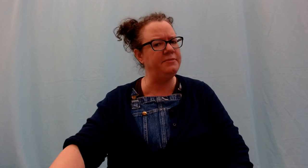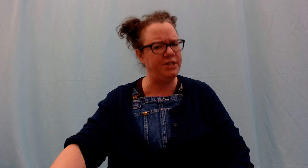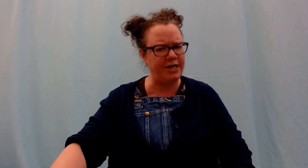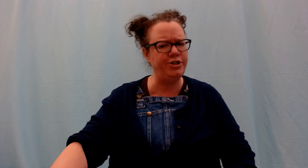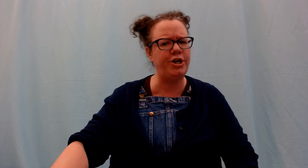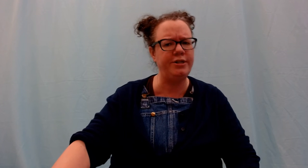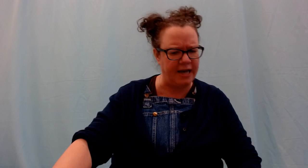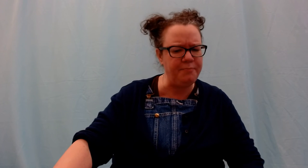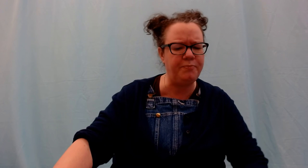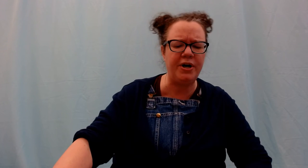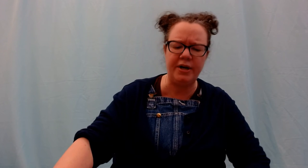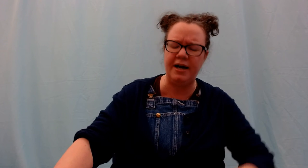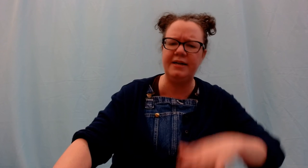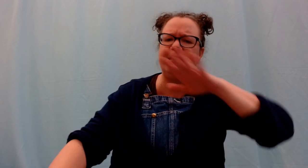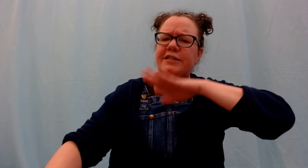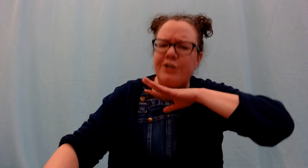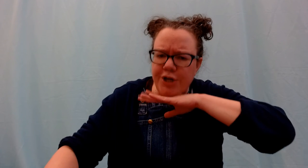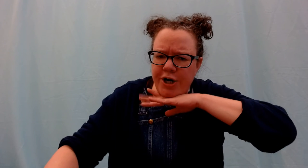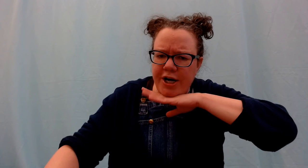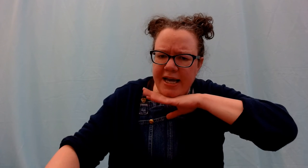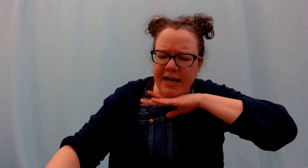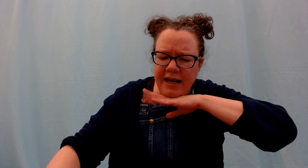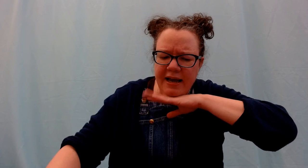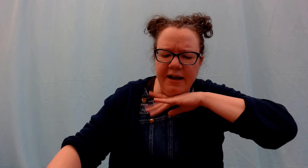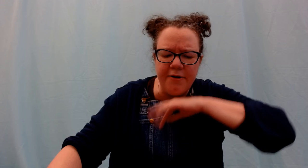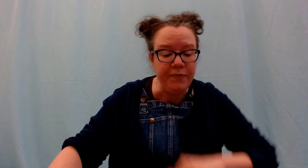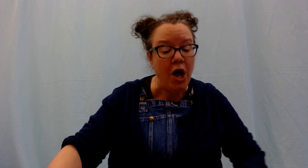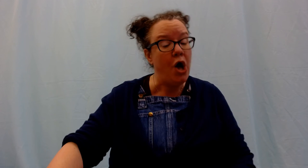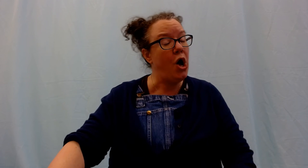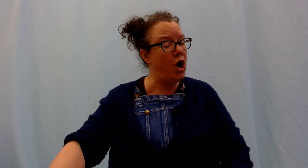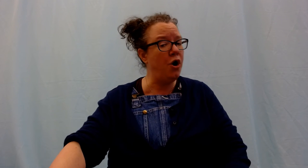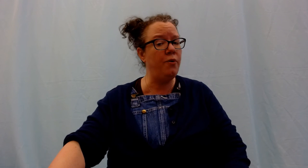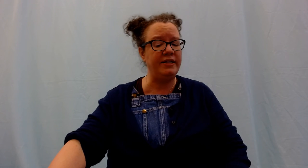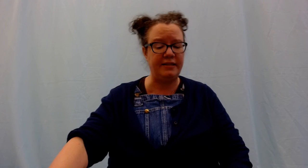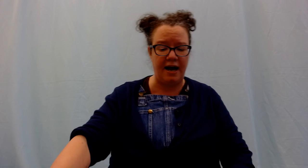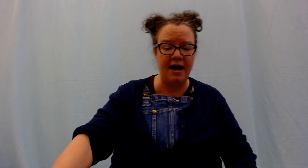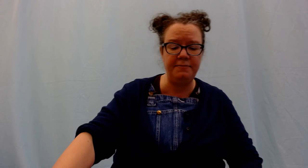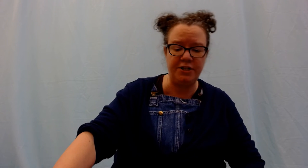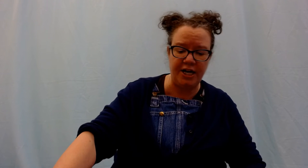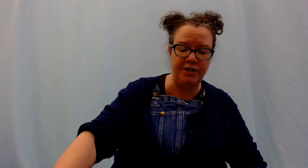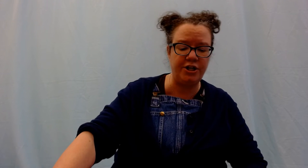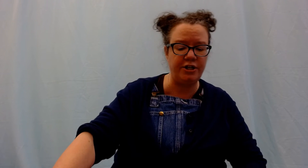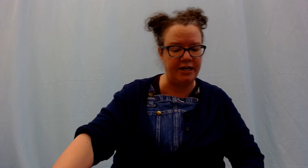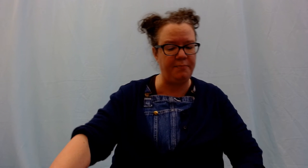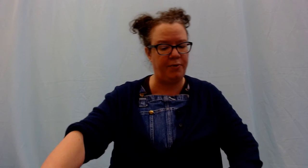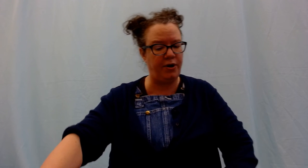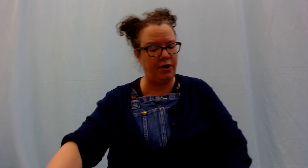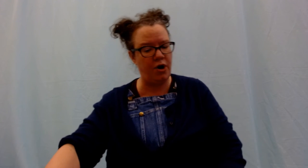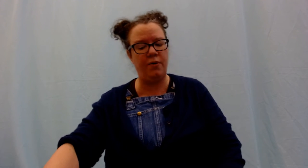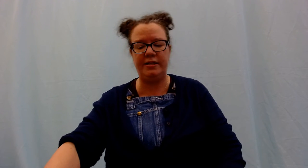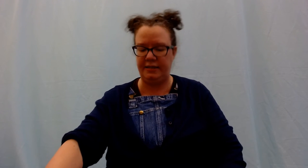#to change your diaper cause it's dirty! Oh it's time to change your diaper. Oh it's#